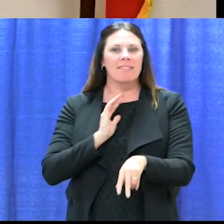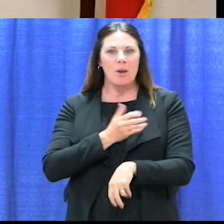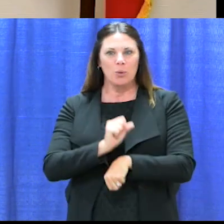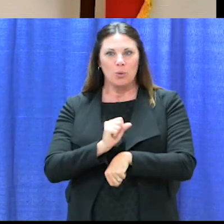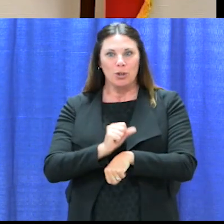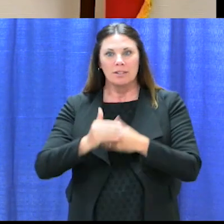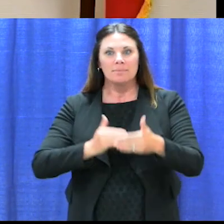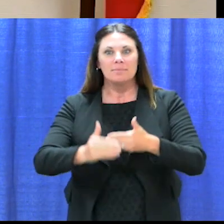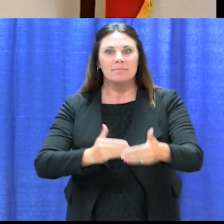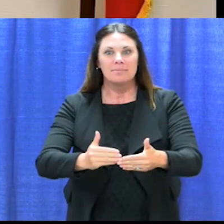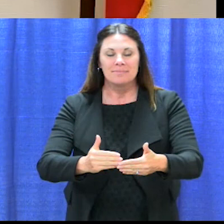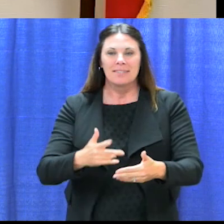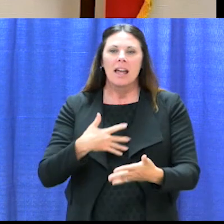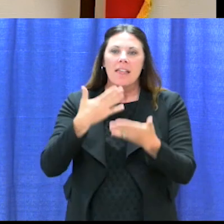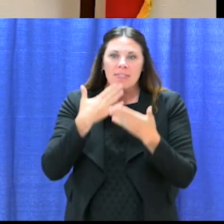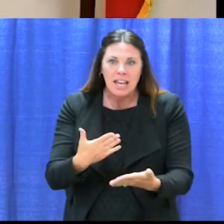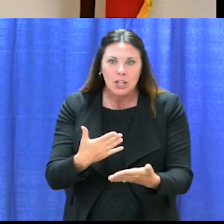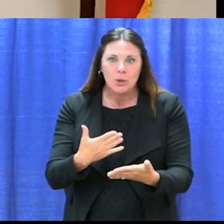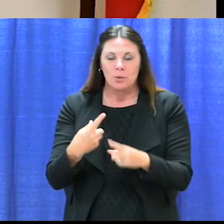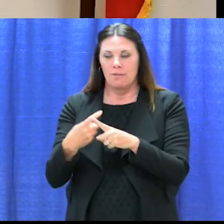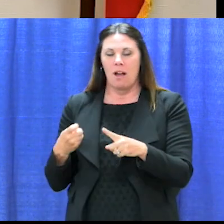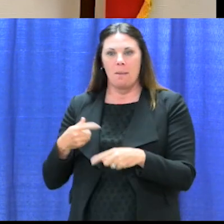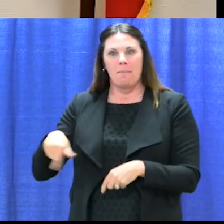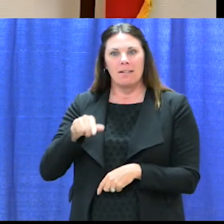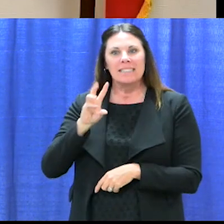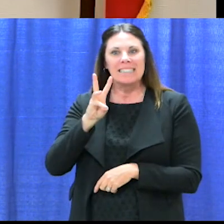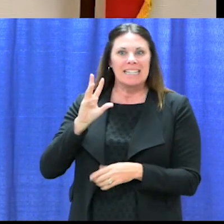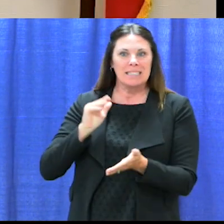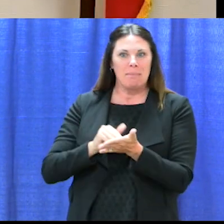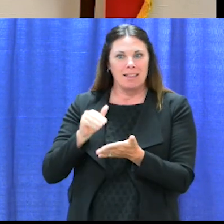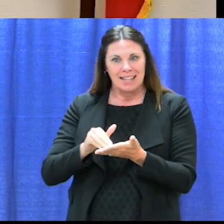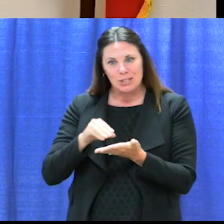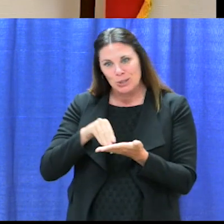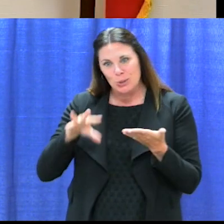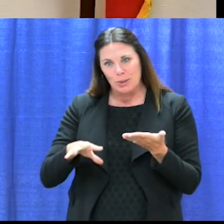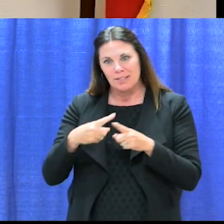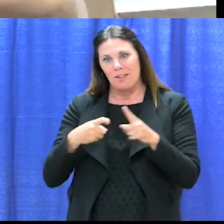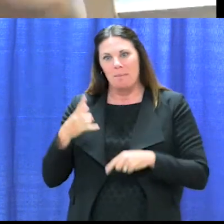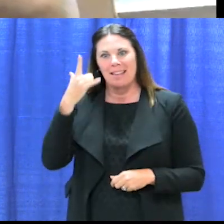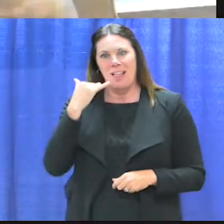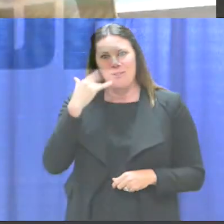Thank you on behalf of our six million students in the great state of California. [Leyva speaking] Thanks everybody!